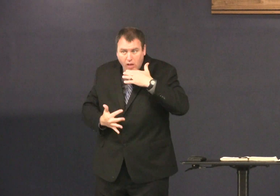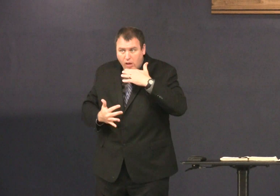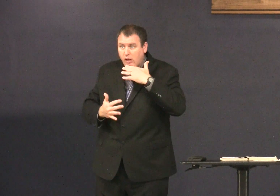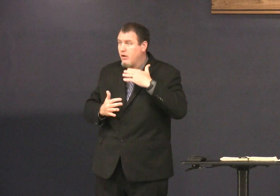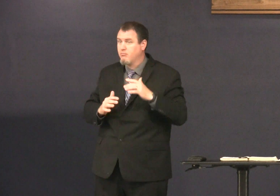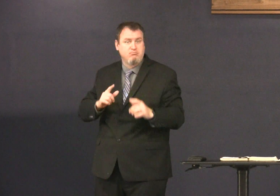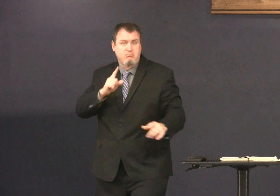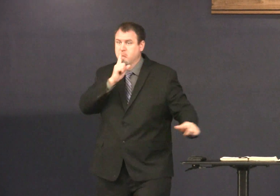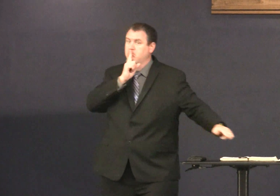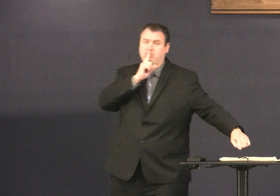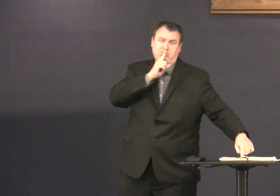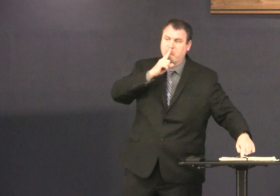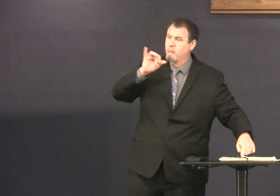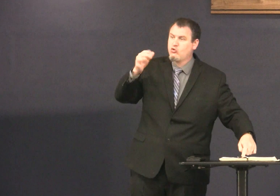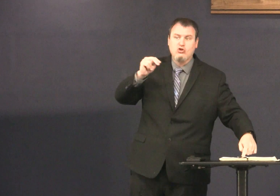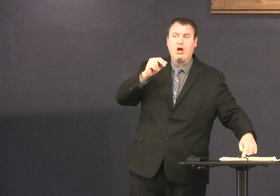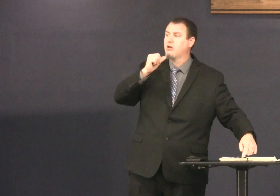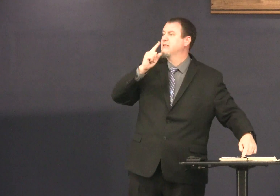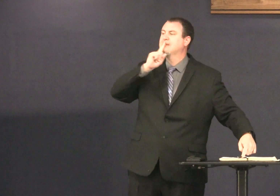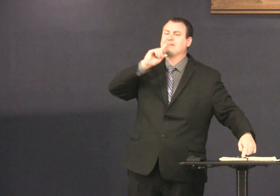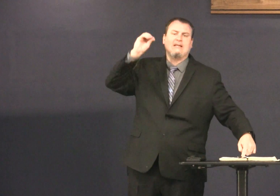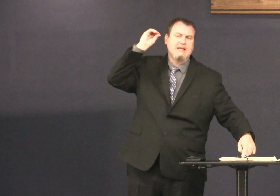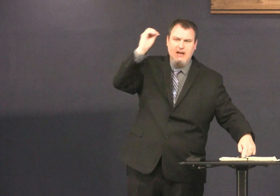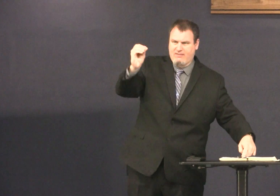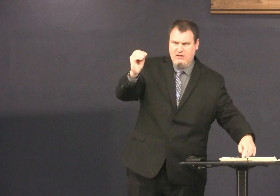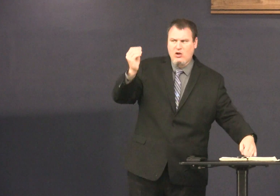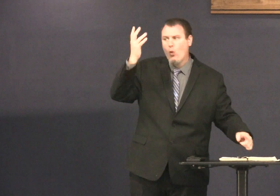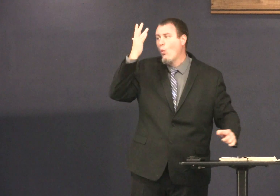three hours sweating blood it doesn't say anything about that in the Gospel of John